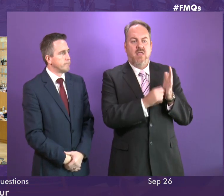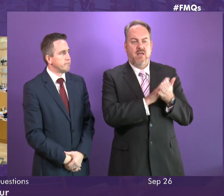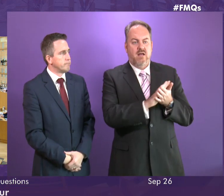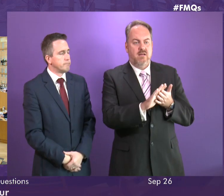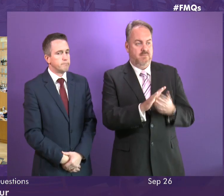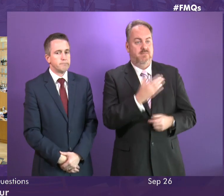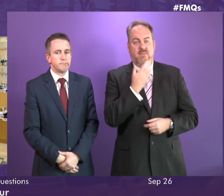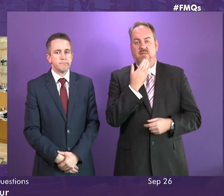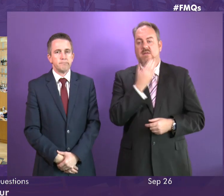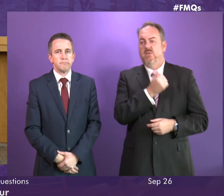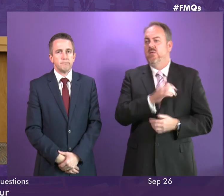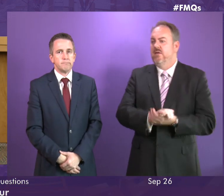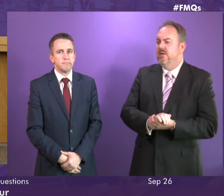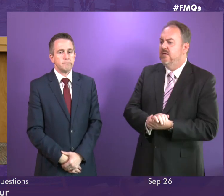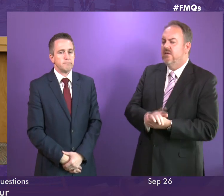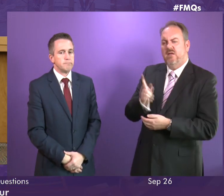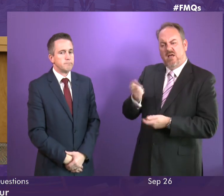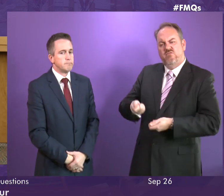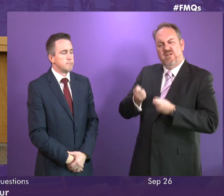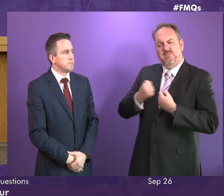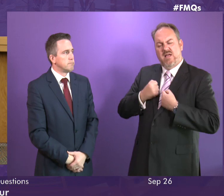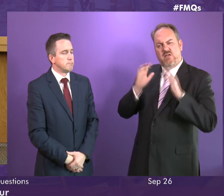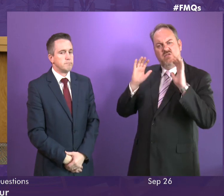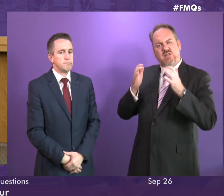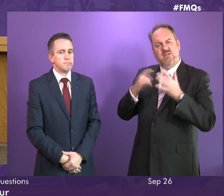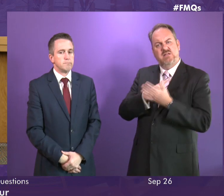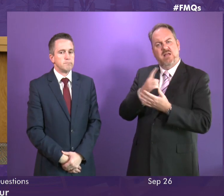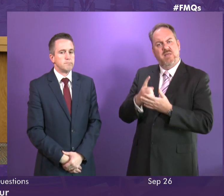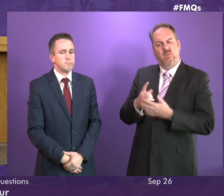Back in April, I raised with the First Minister concerns about the disruption to lifeline